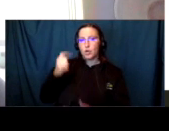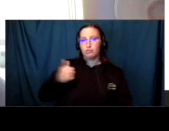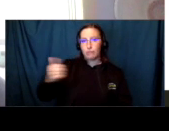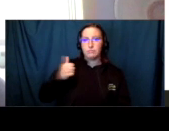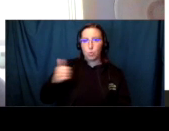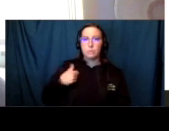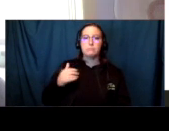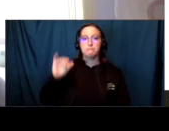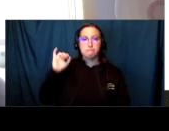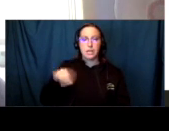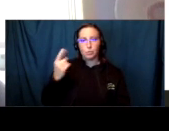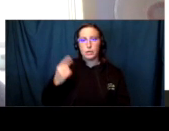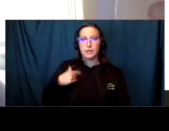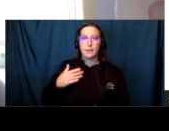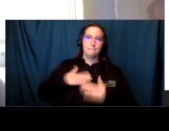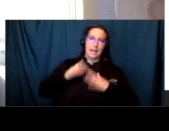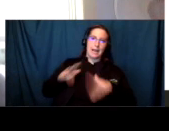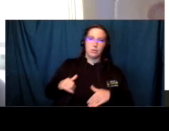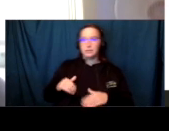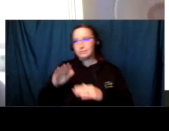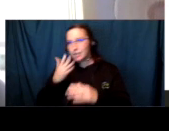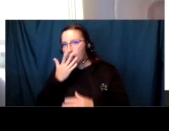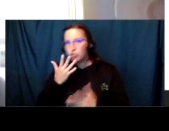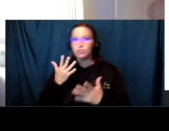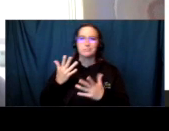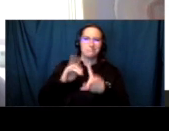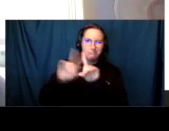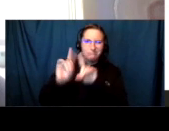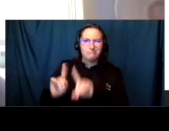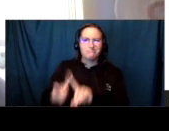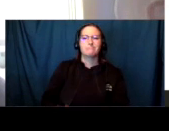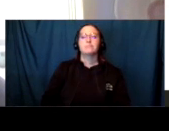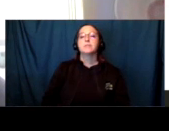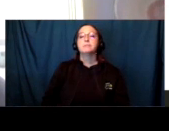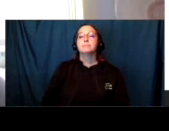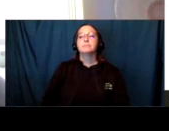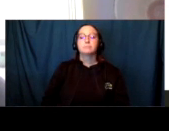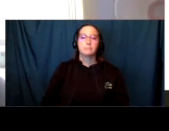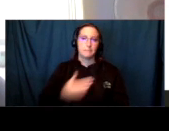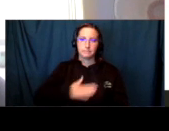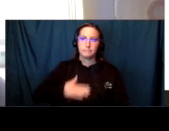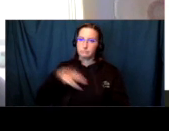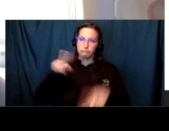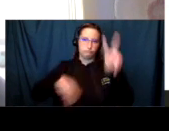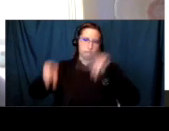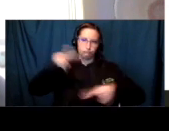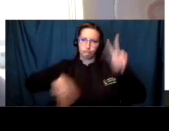and how my house and colors and whatnot but there's videos within there and I just invite you to take a look through and